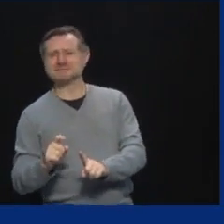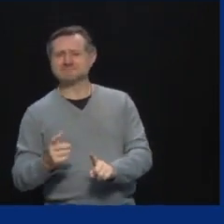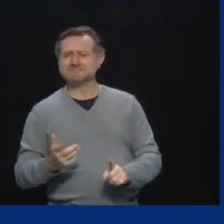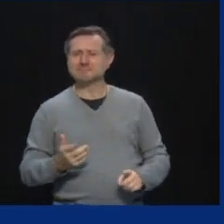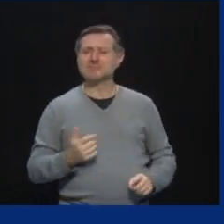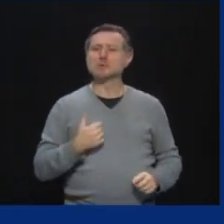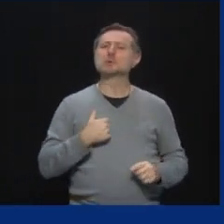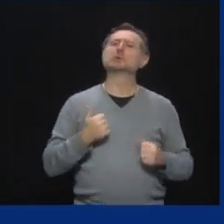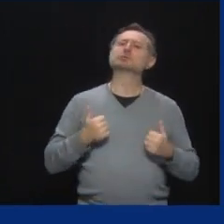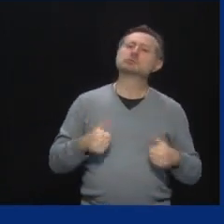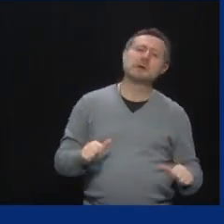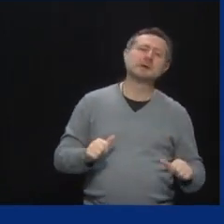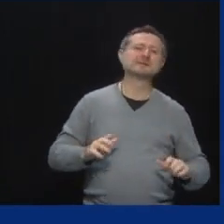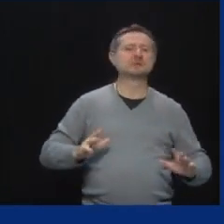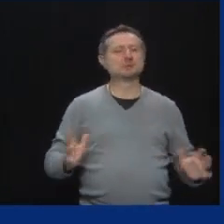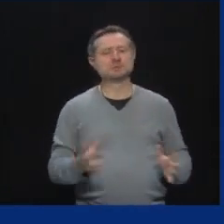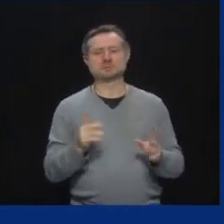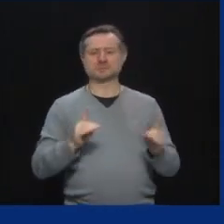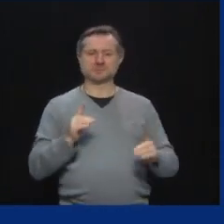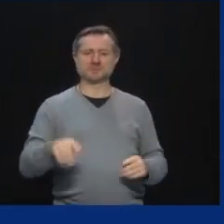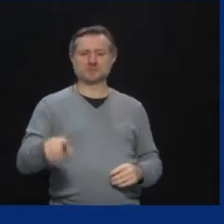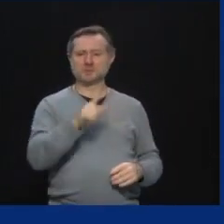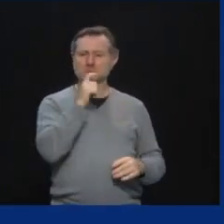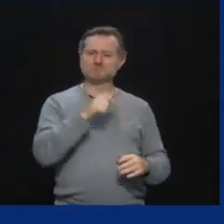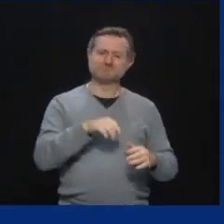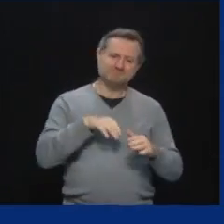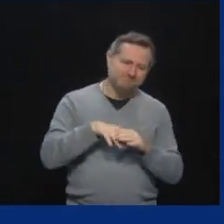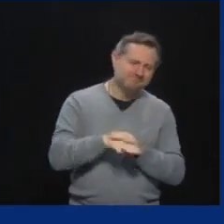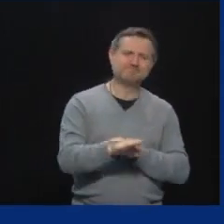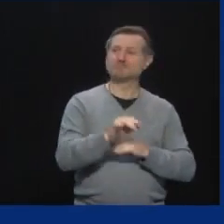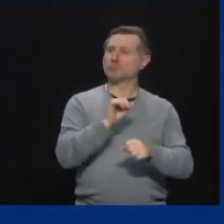profession and received the training they need, whether it's a uh Sienna or